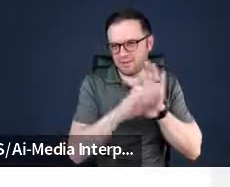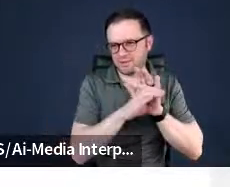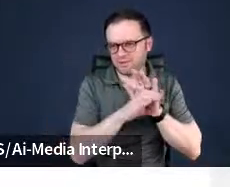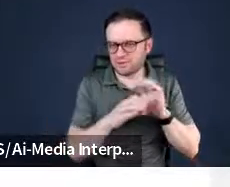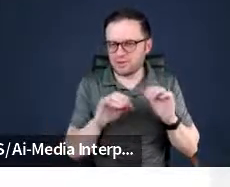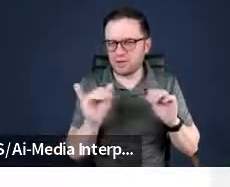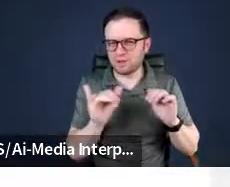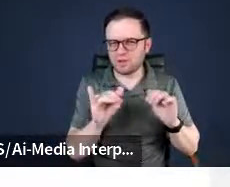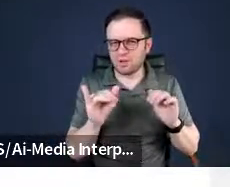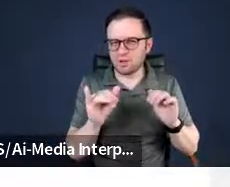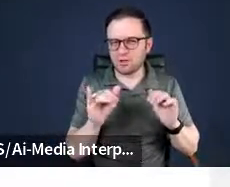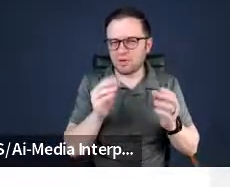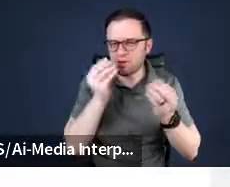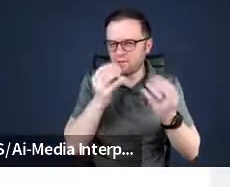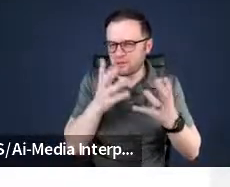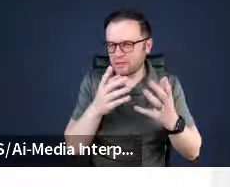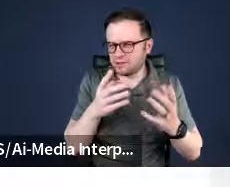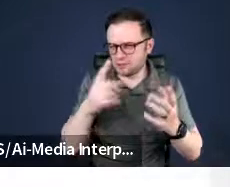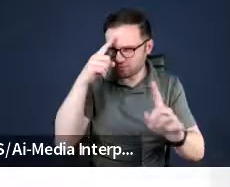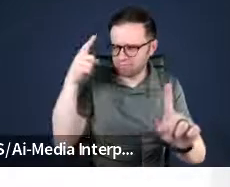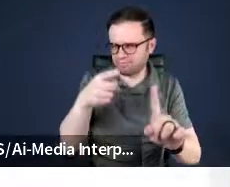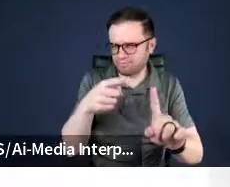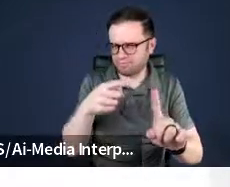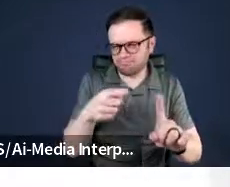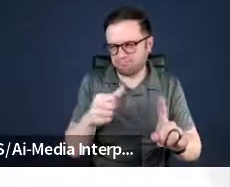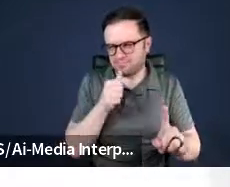the actual purpose or meaning beyond